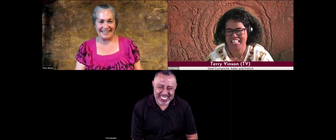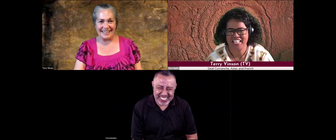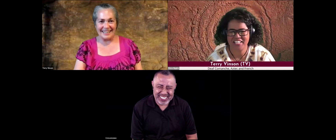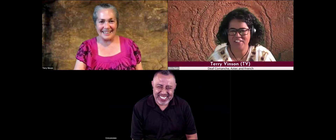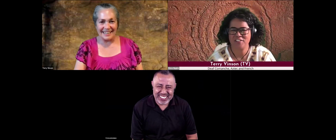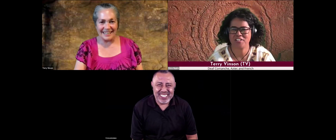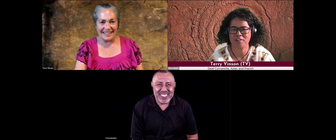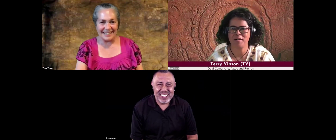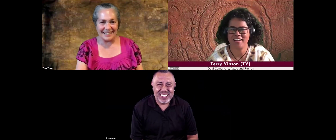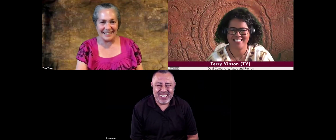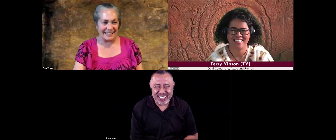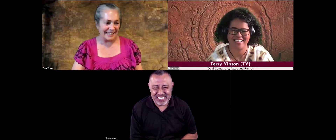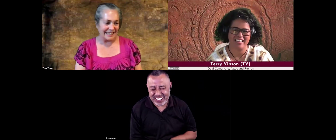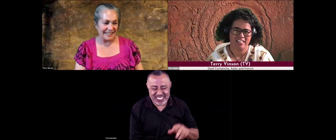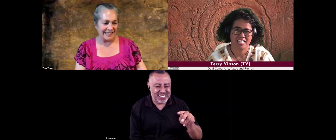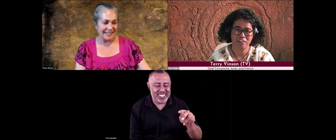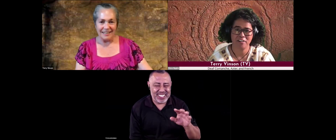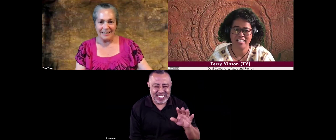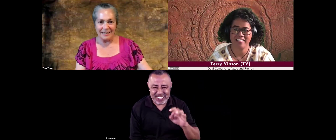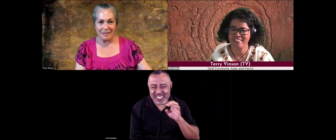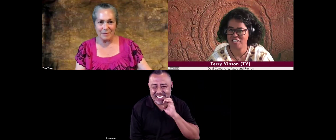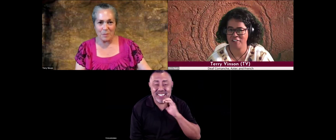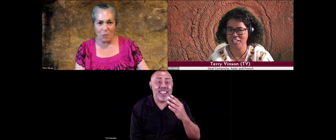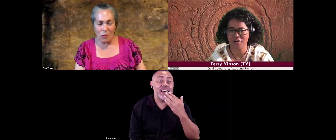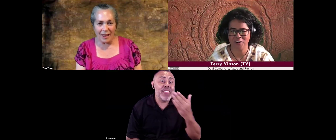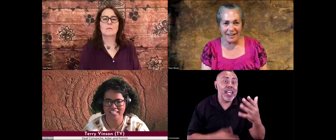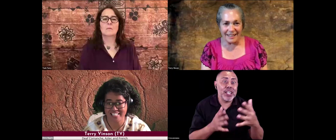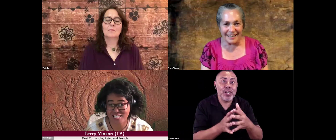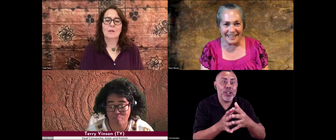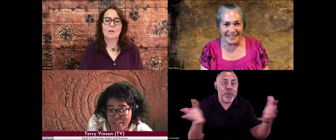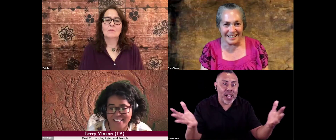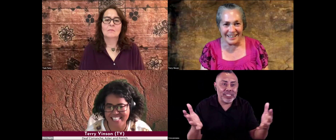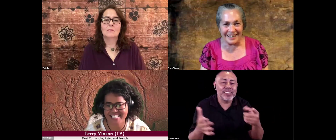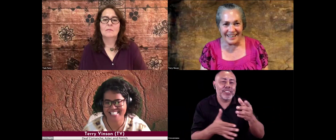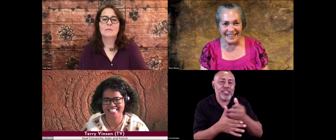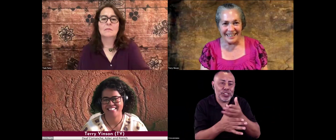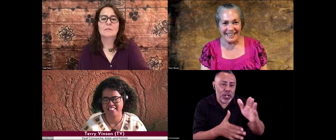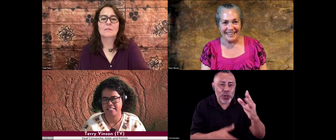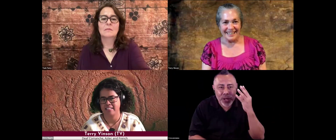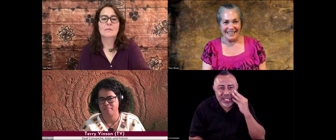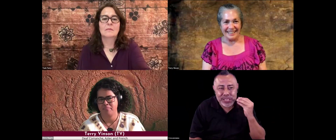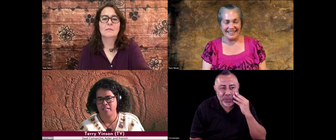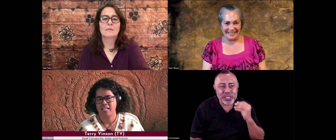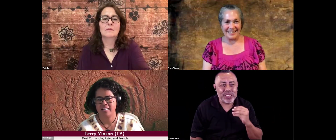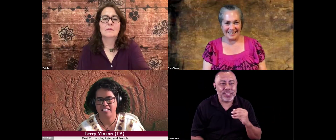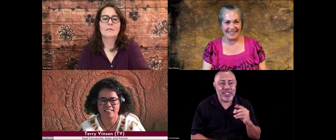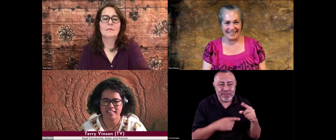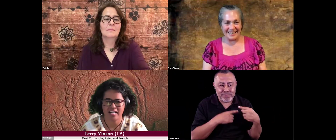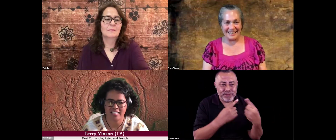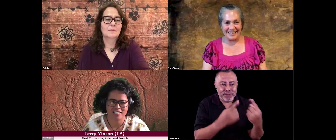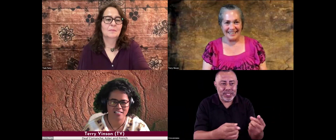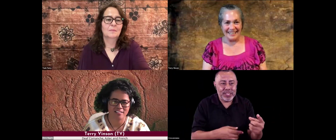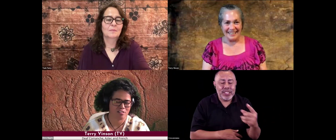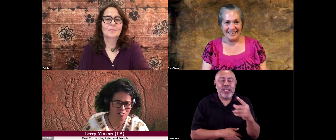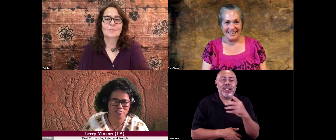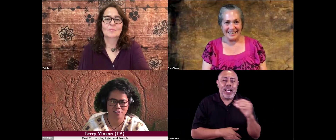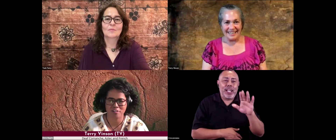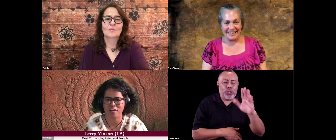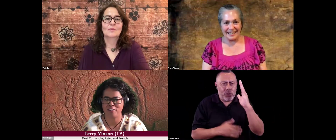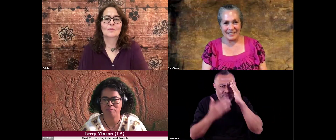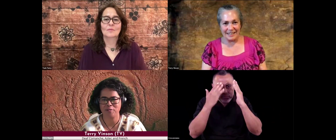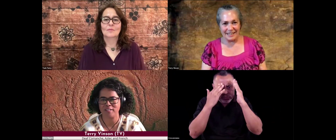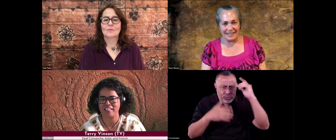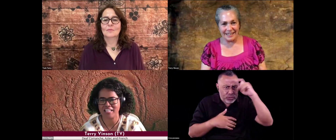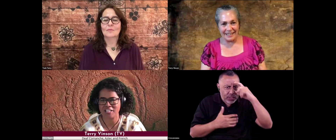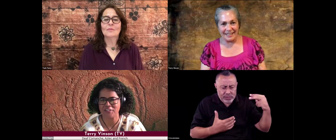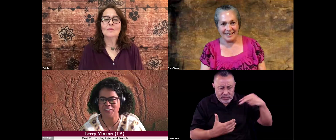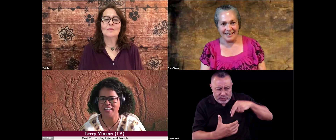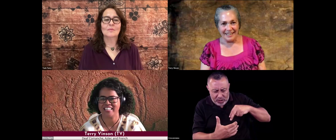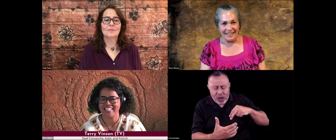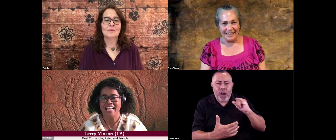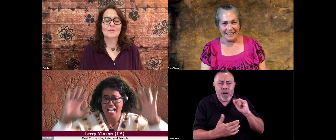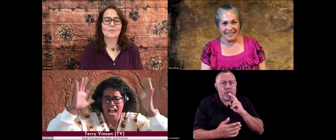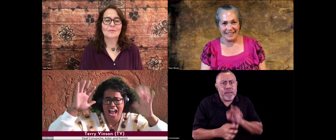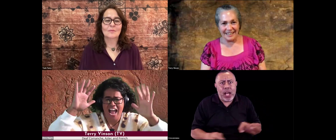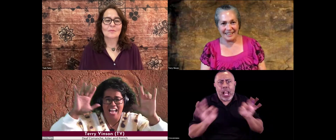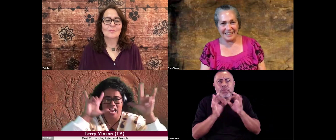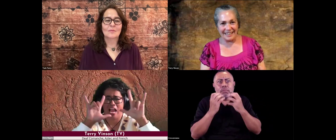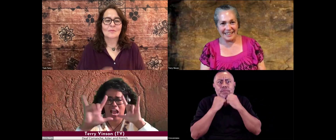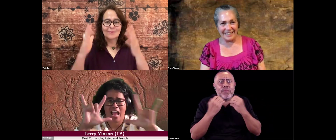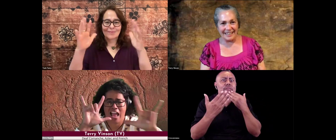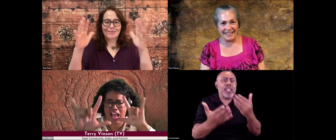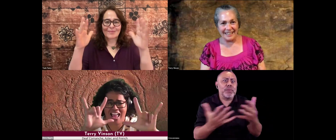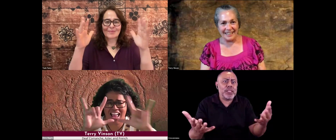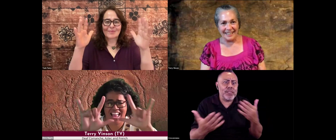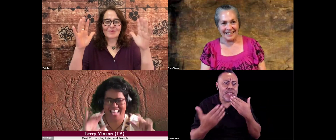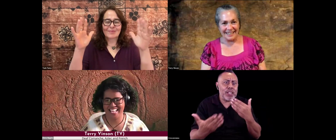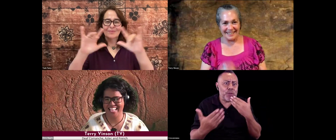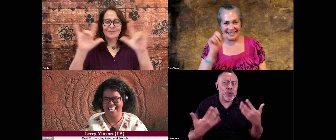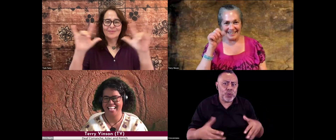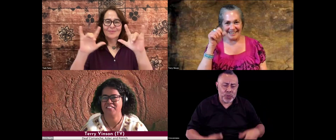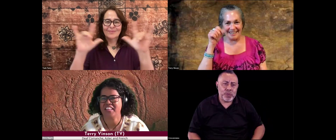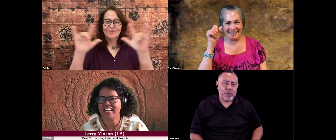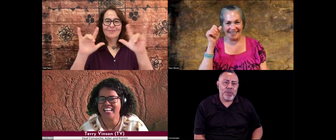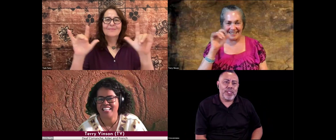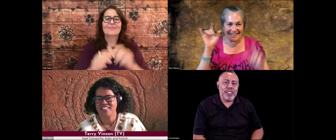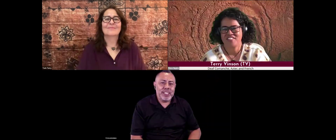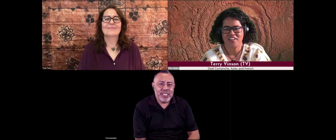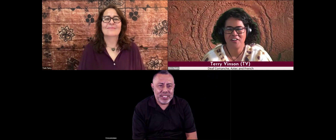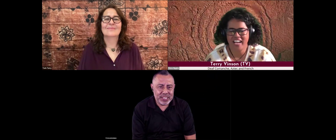Thank you so much. Sorry and sharing your experiences. And inside so, so valuable. Thank you.